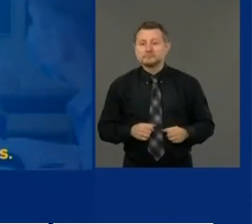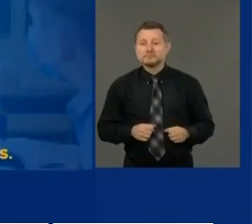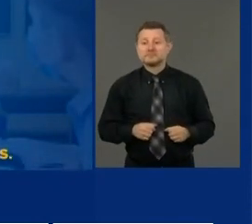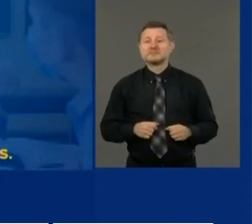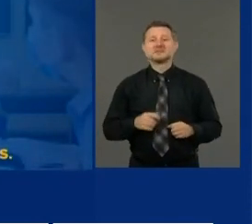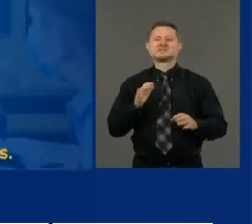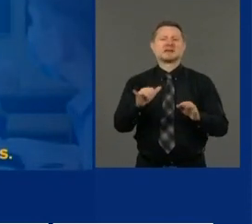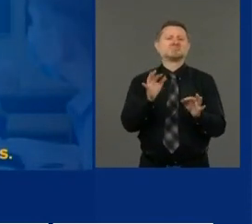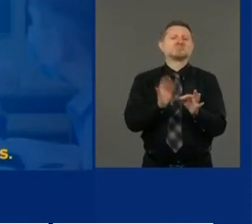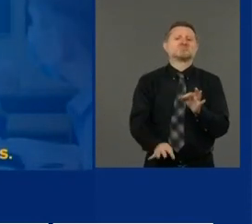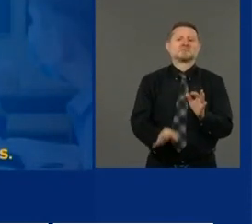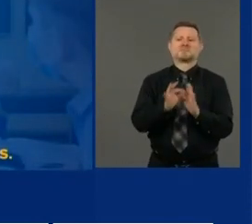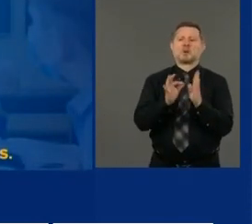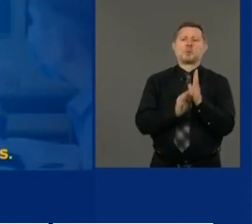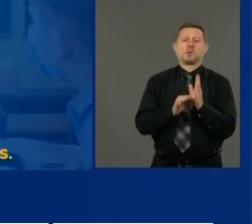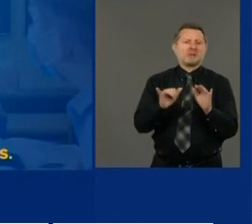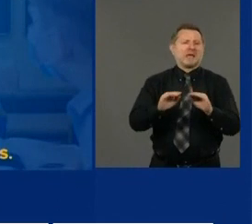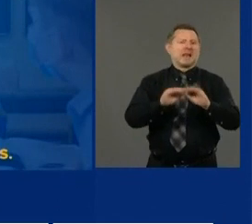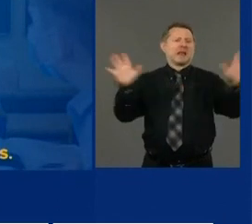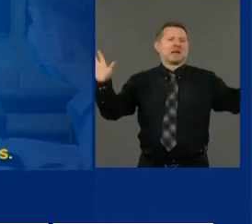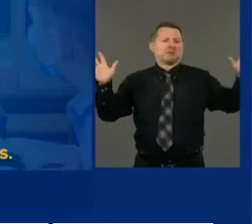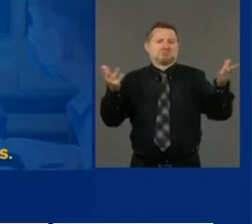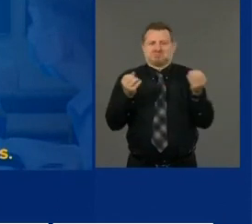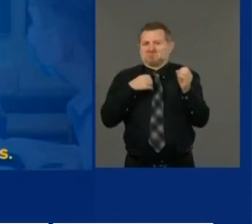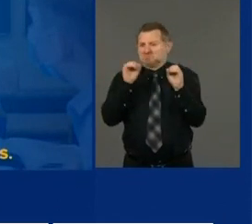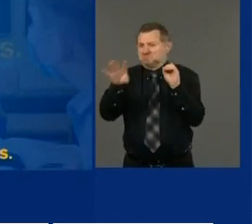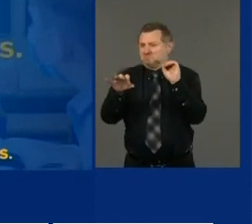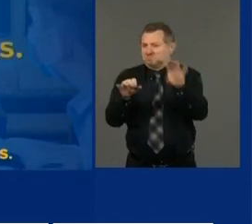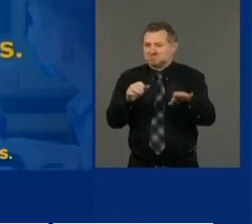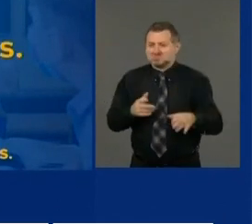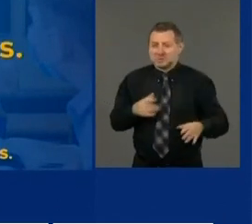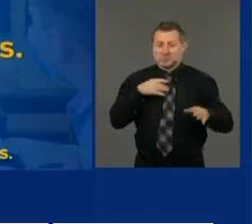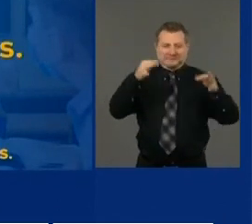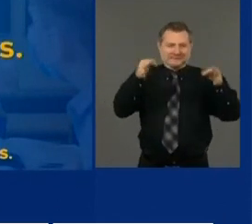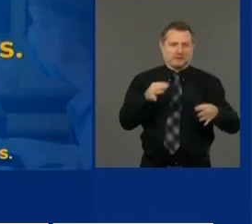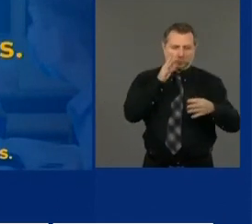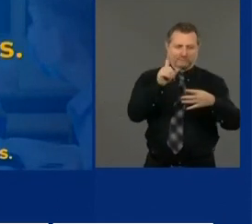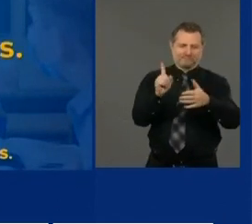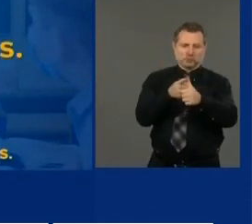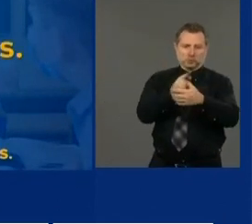BETWEEN AUGUST 1 AND THE DAY THE SCHOOL OPENS, WE CONTINUE TO MONITOR EVERY DAY. IF THE INFECTIO RATE IS OVER